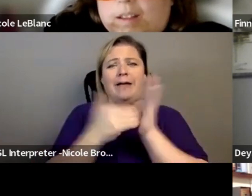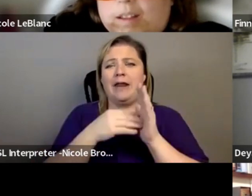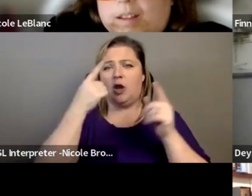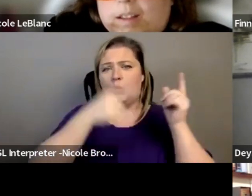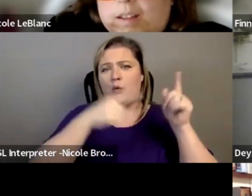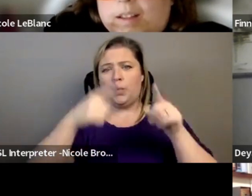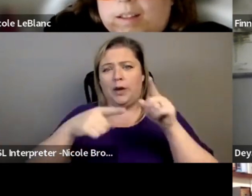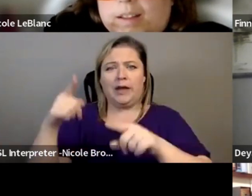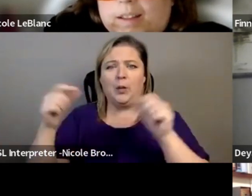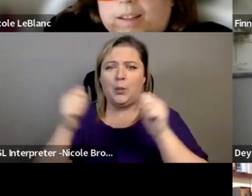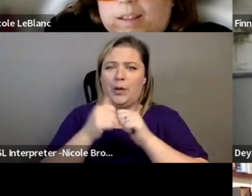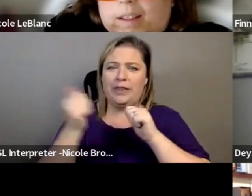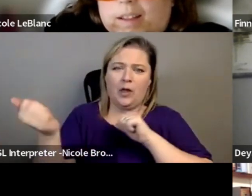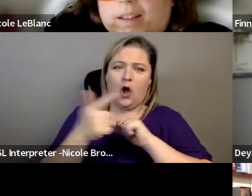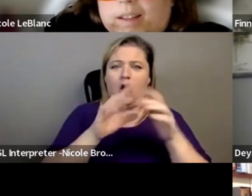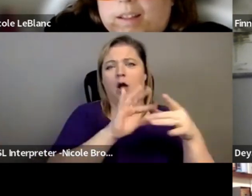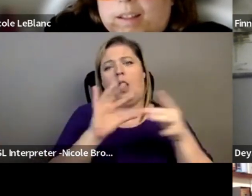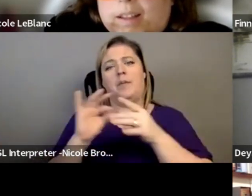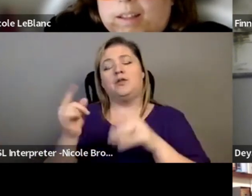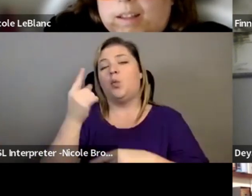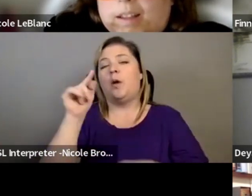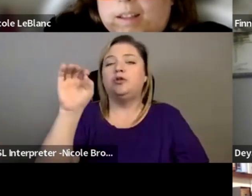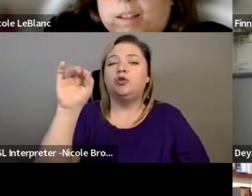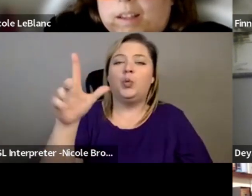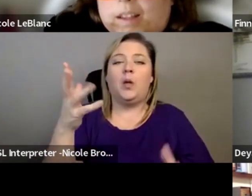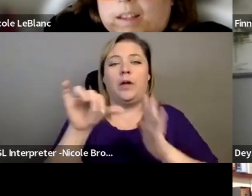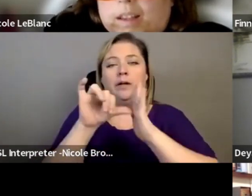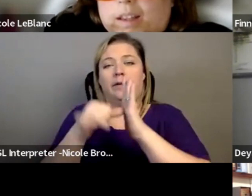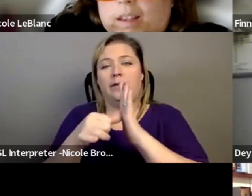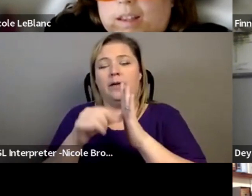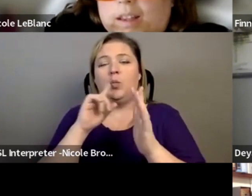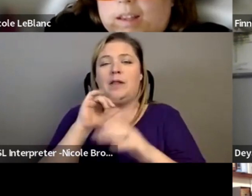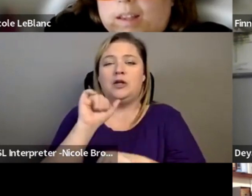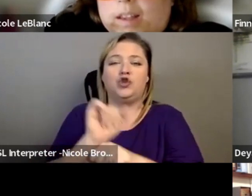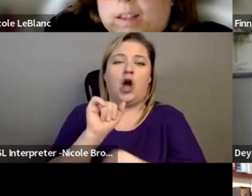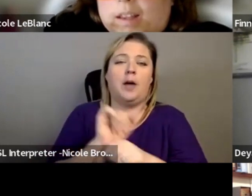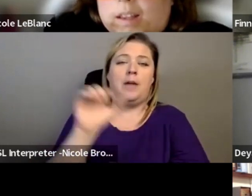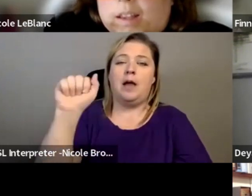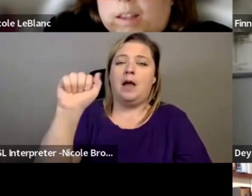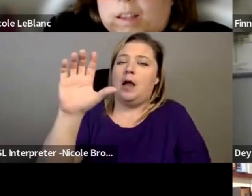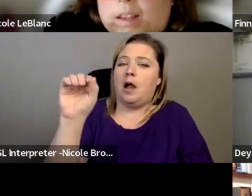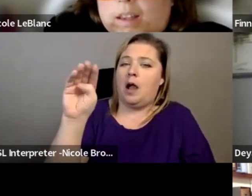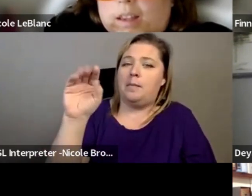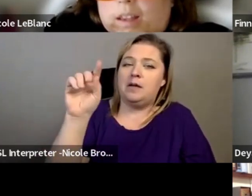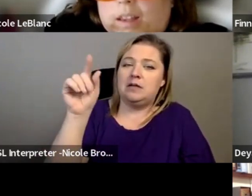one tool in particular I want to highlight is the Job Accommodation Network. They are